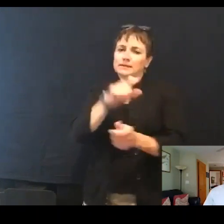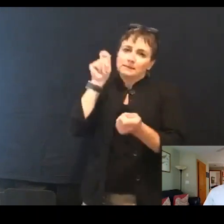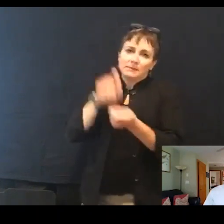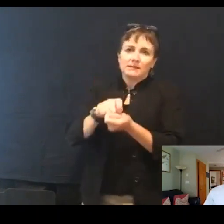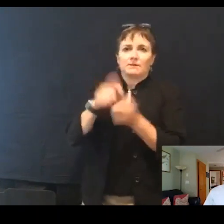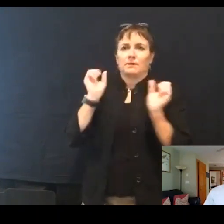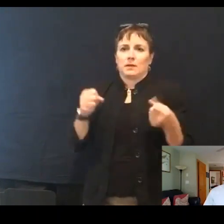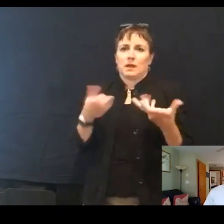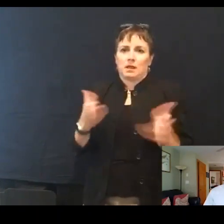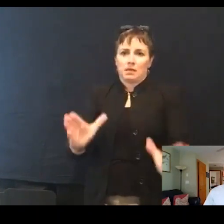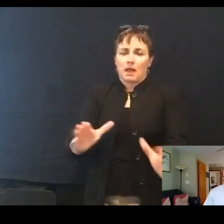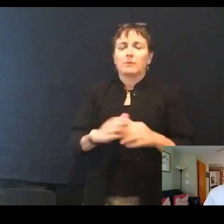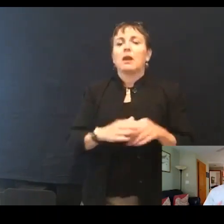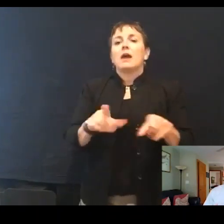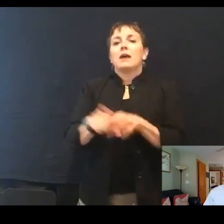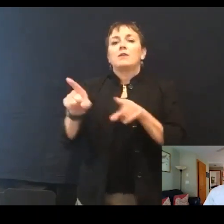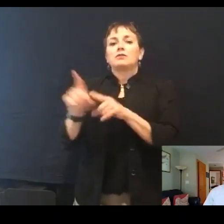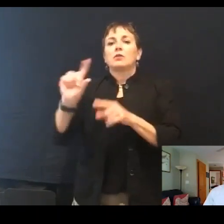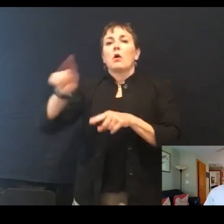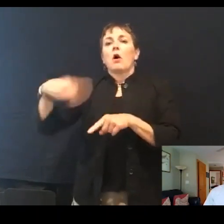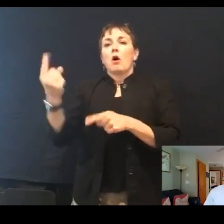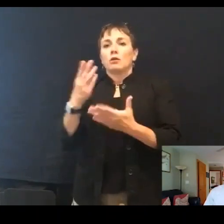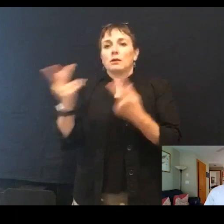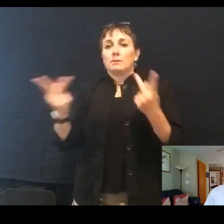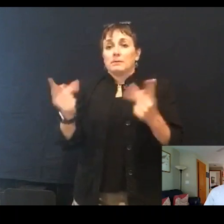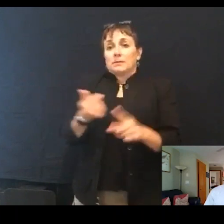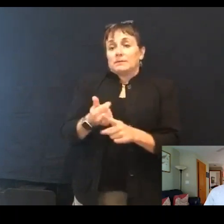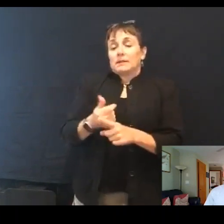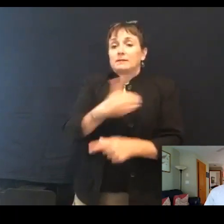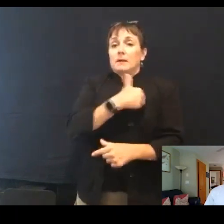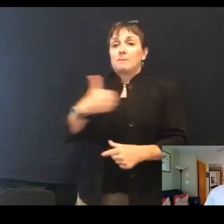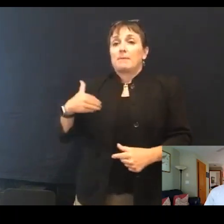And only people who are members of the My Retina Tracker